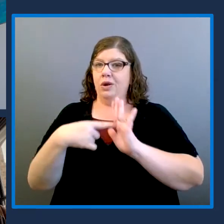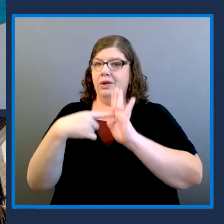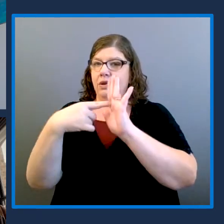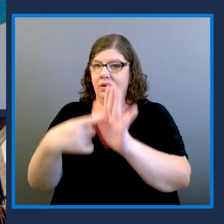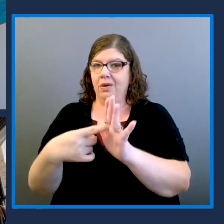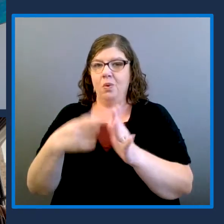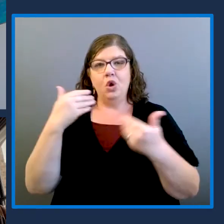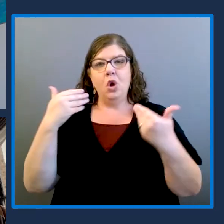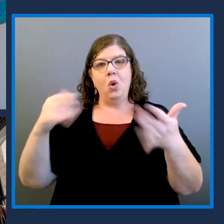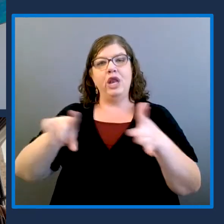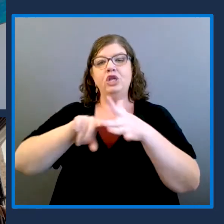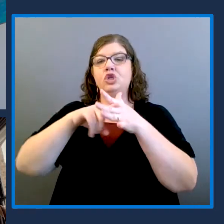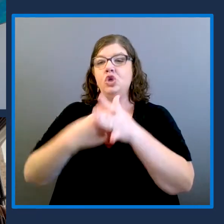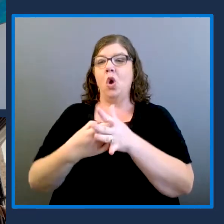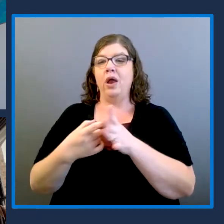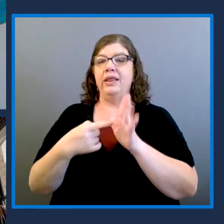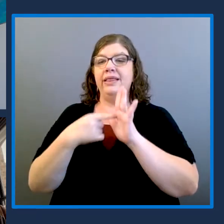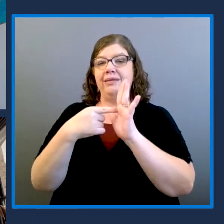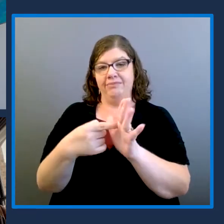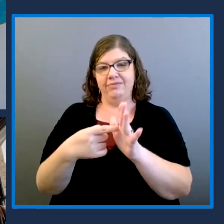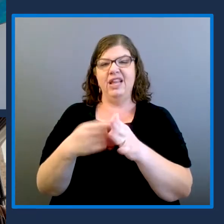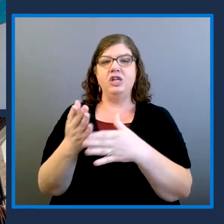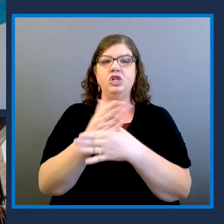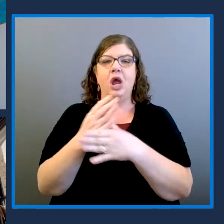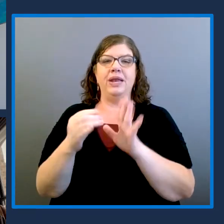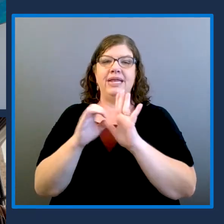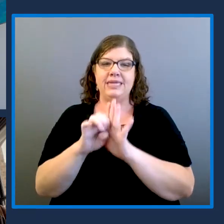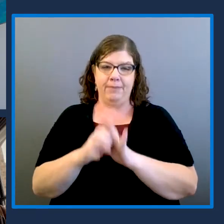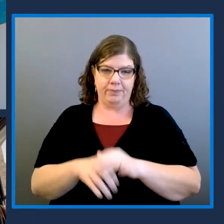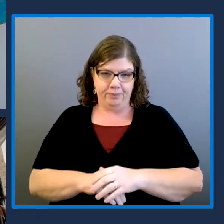to demonstrate we're going to go ahead and get into demonstrations and sharing examples